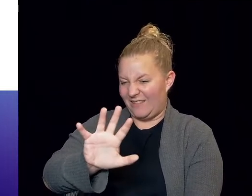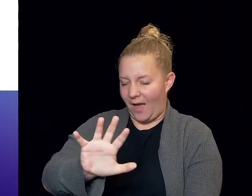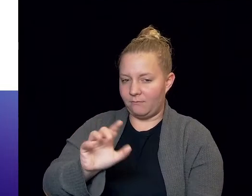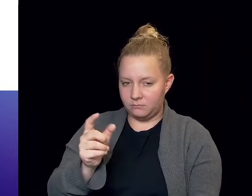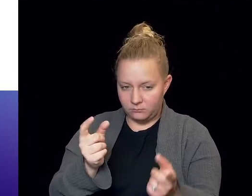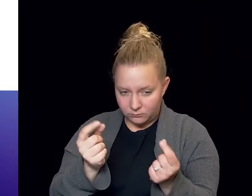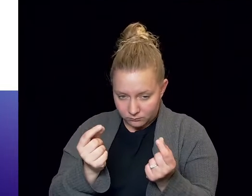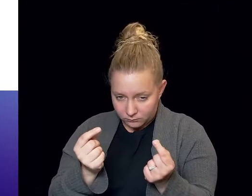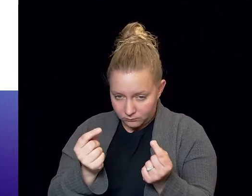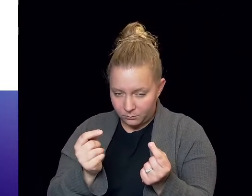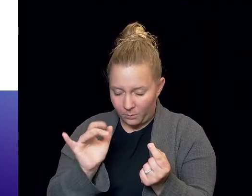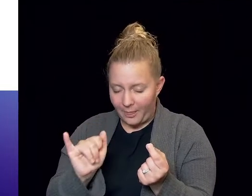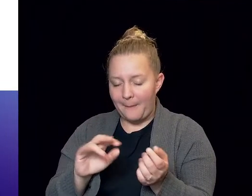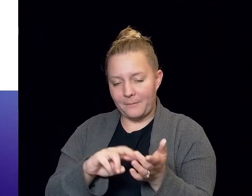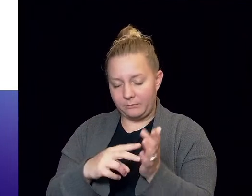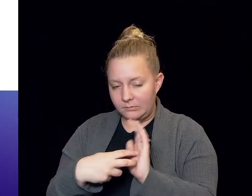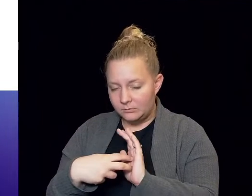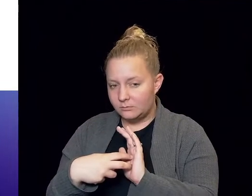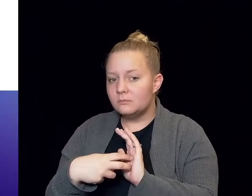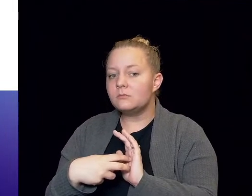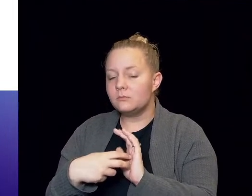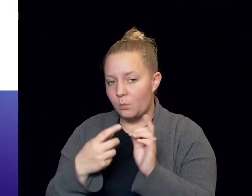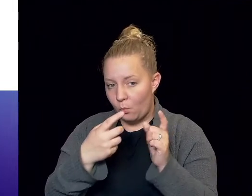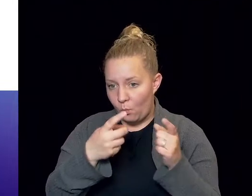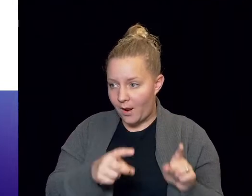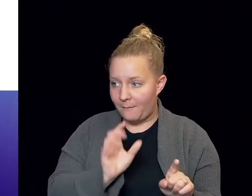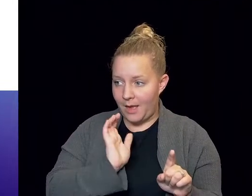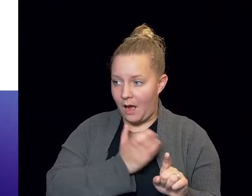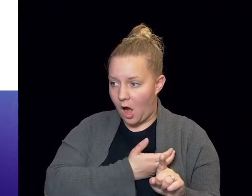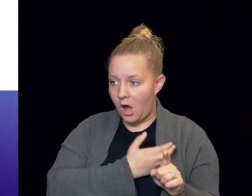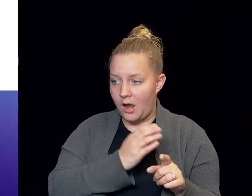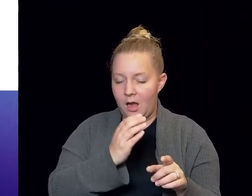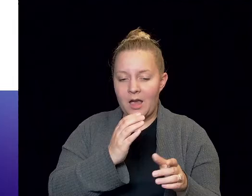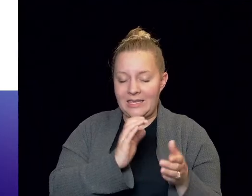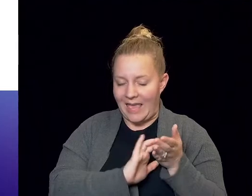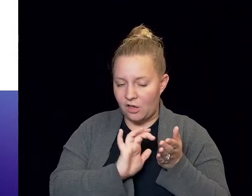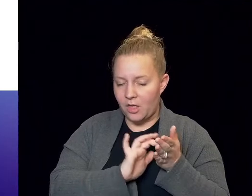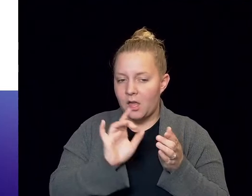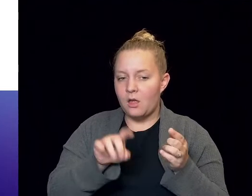that was essentially what happens in our calculator when we take 13 divided by 20. When